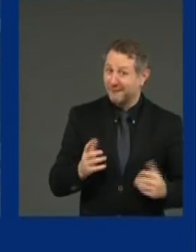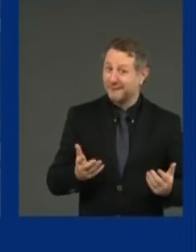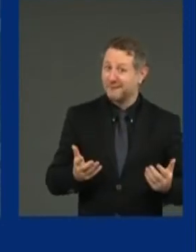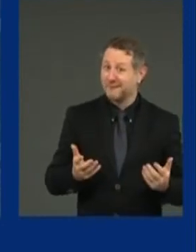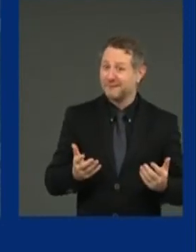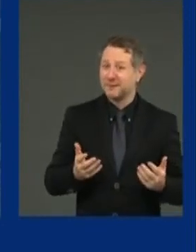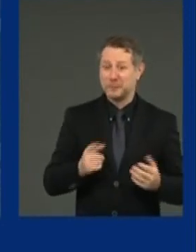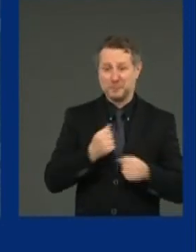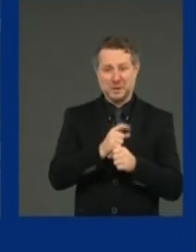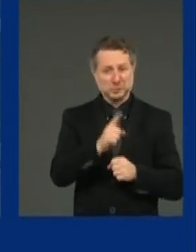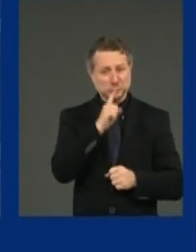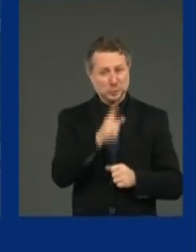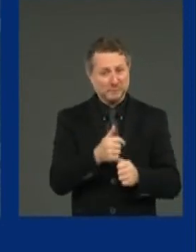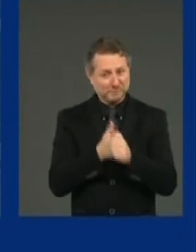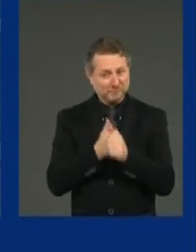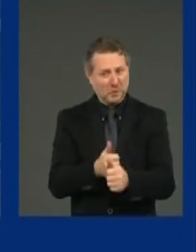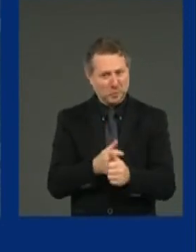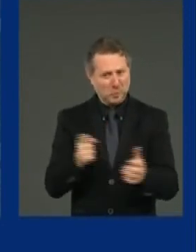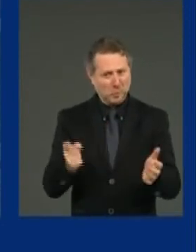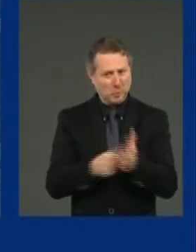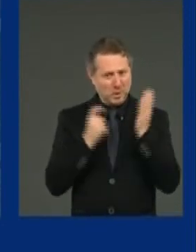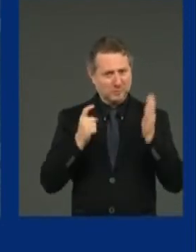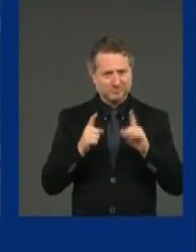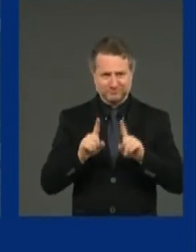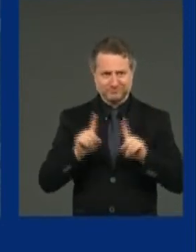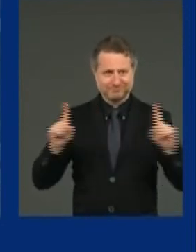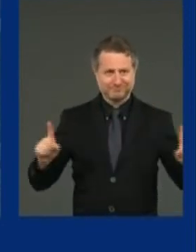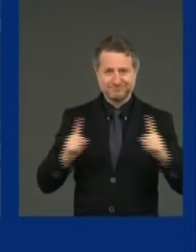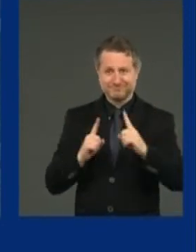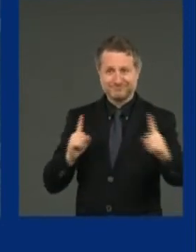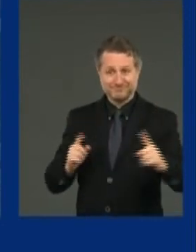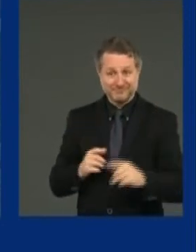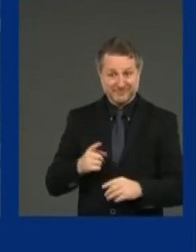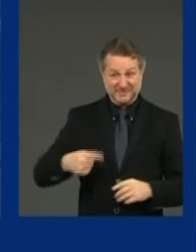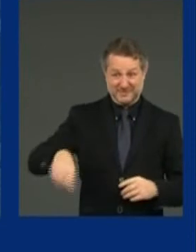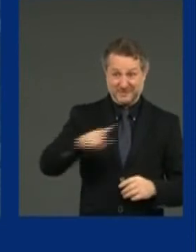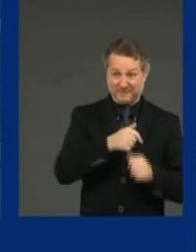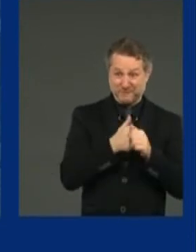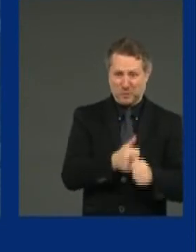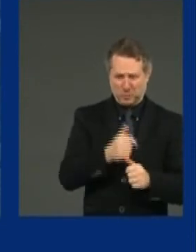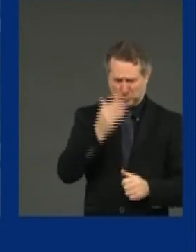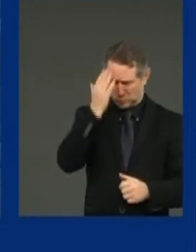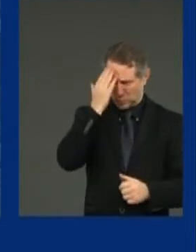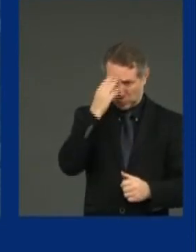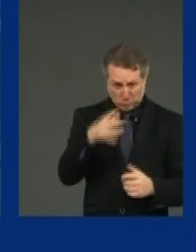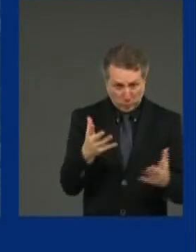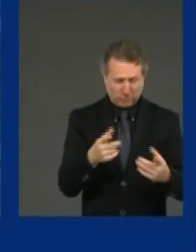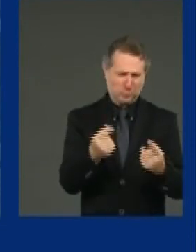ARE THEY ACTING SOCIALLY RESPONSIBLY, ARE THEY SAYING WITHIN SOCIAL DISTANCING REQUIREMENTS AND I'LL TELL YOU